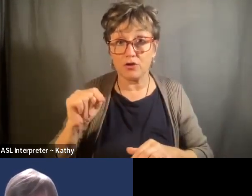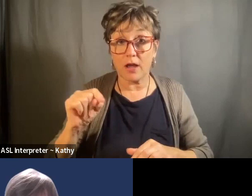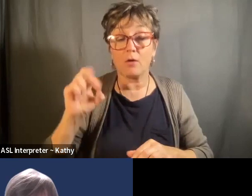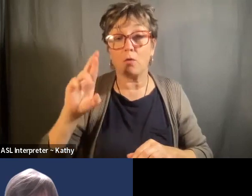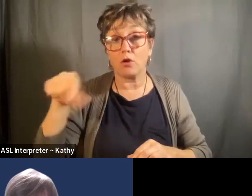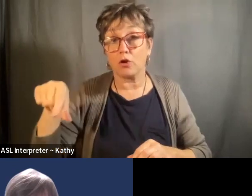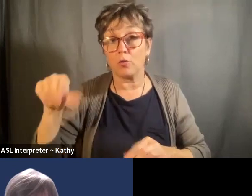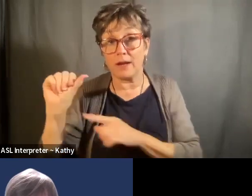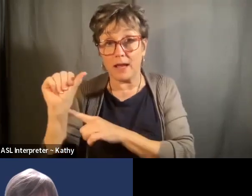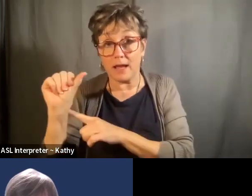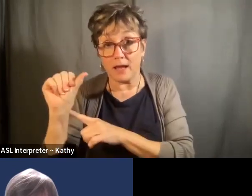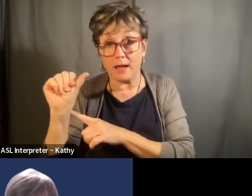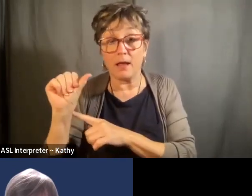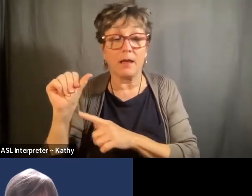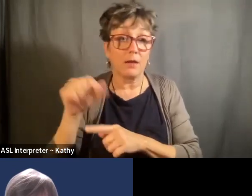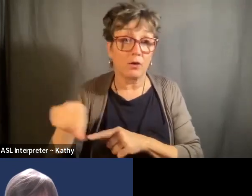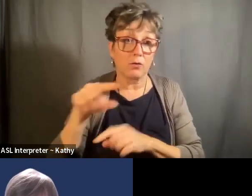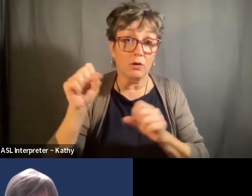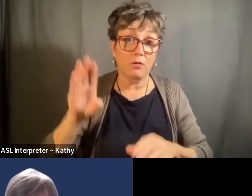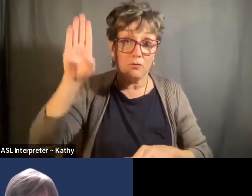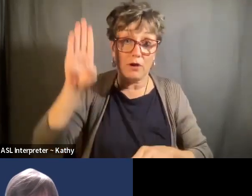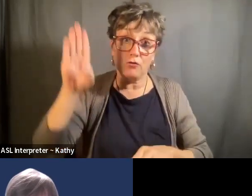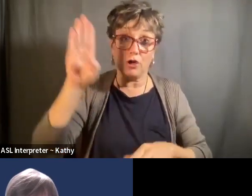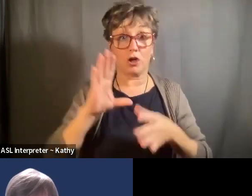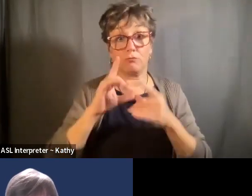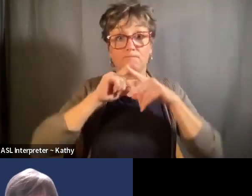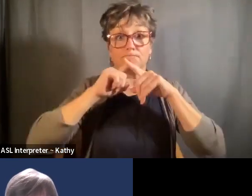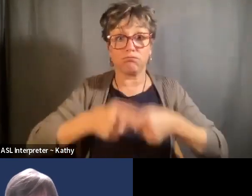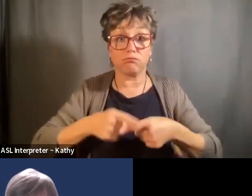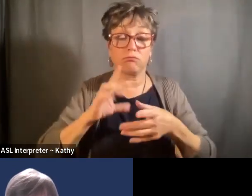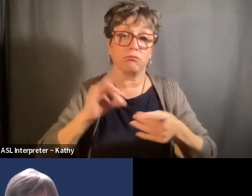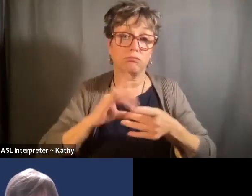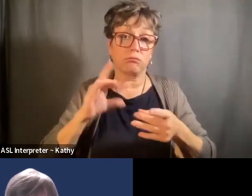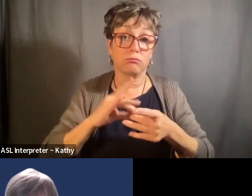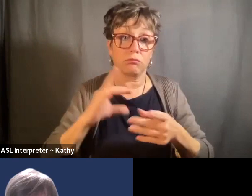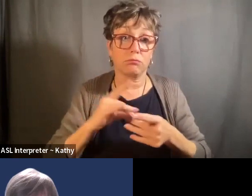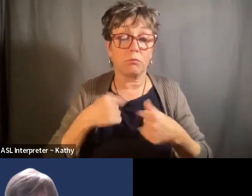um and people are able to raise their hand. I'll give I'll give a second to see if anybody has